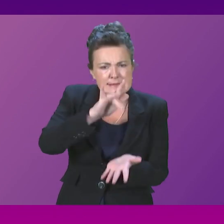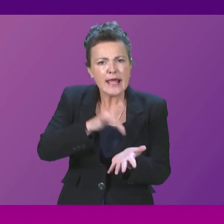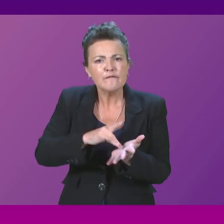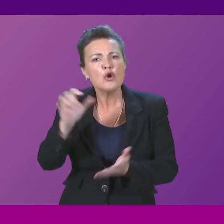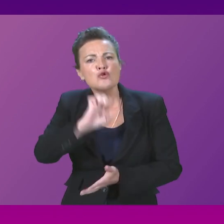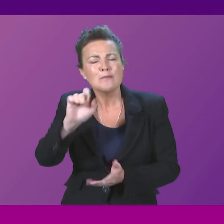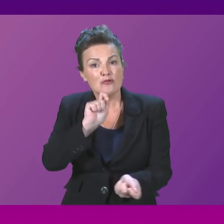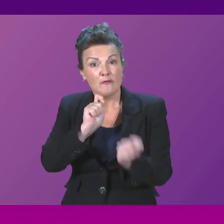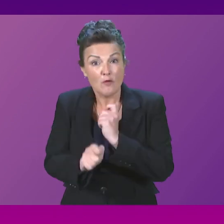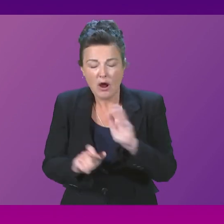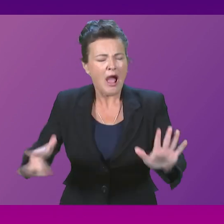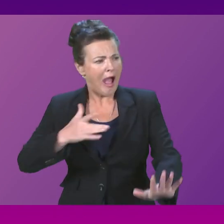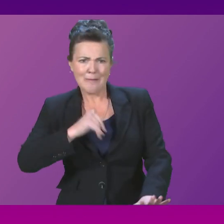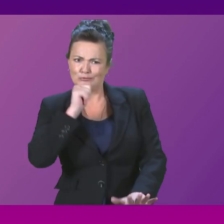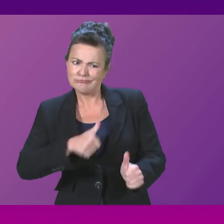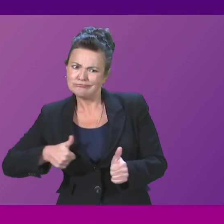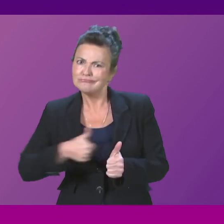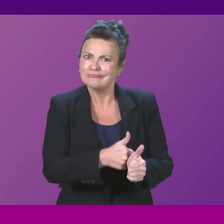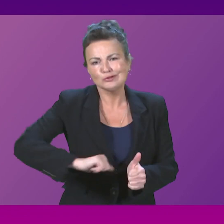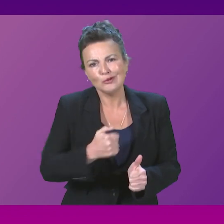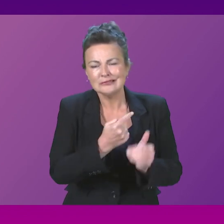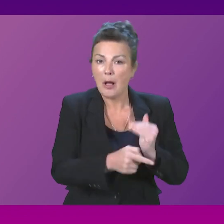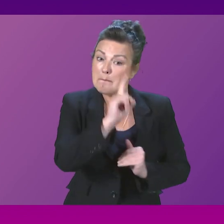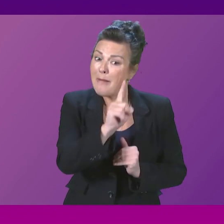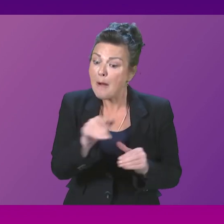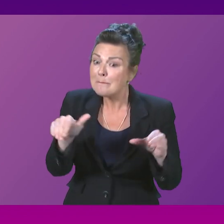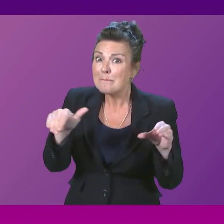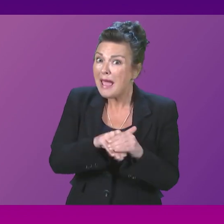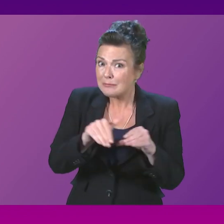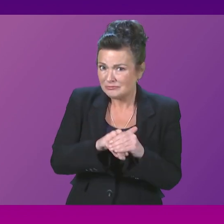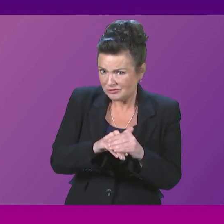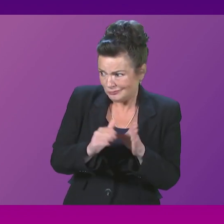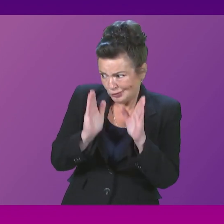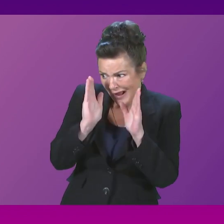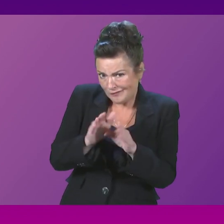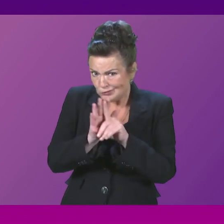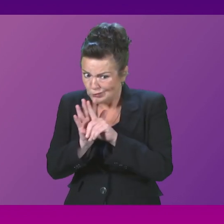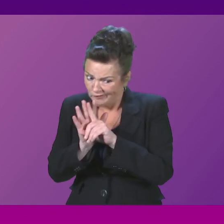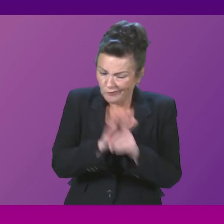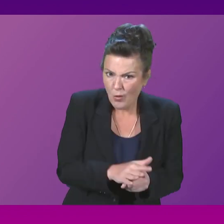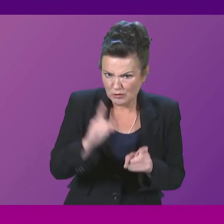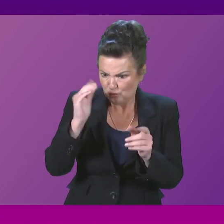not a Scottish nationalist, but euro membership doesn’t get forced on member states.” Lastly—